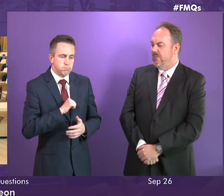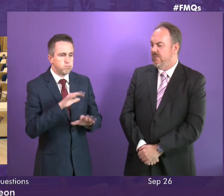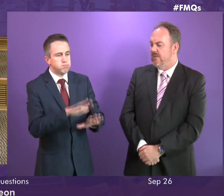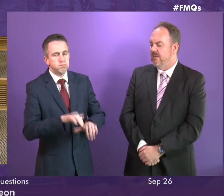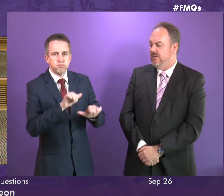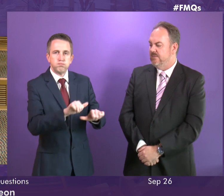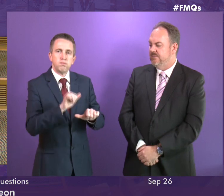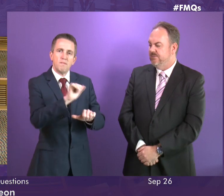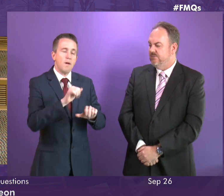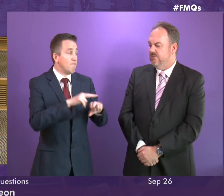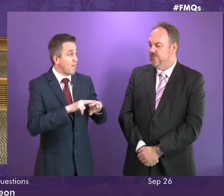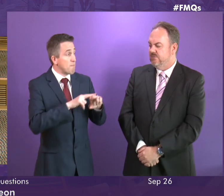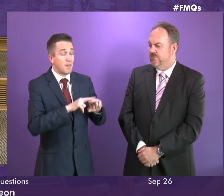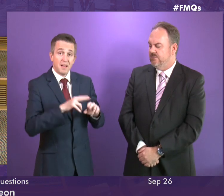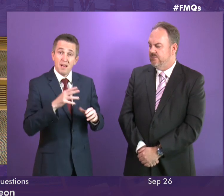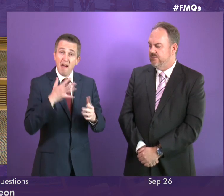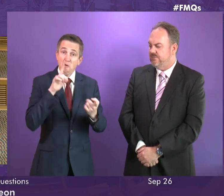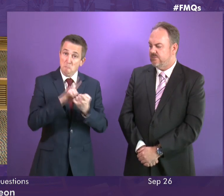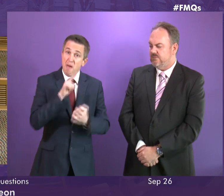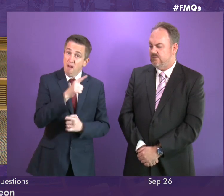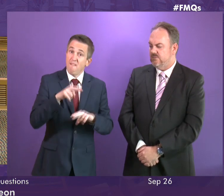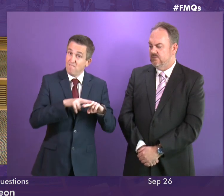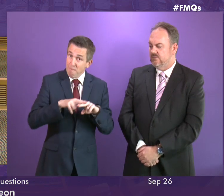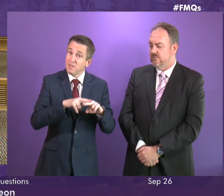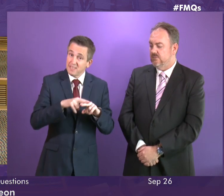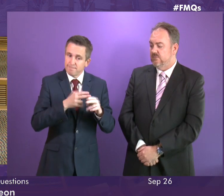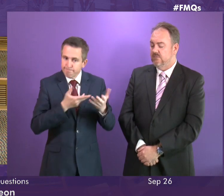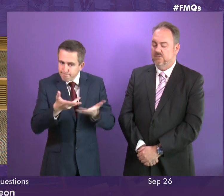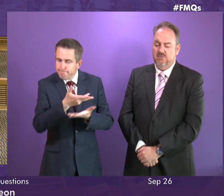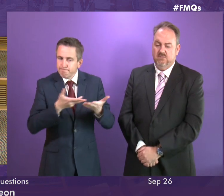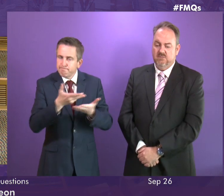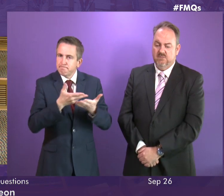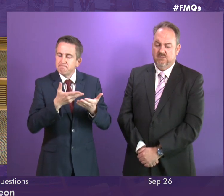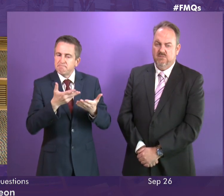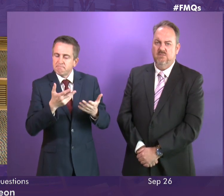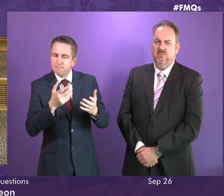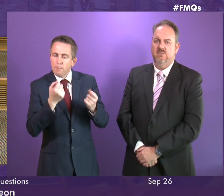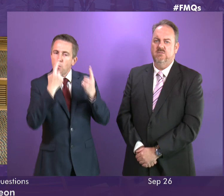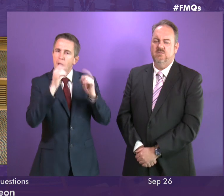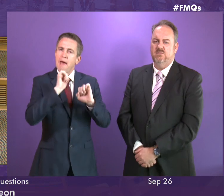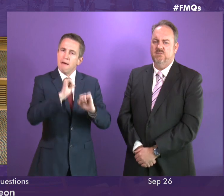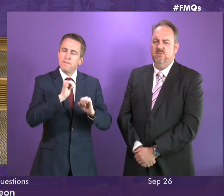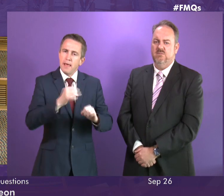family. I have met them previously and know the anguish that they continue to suffer to